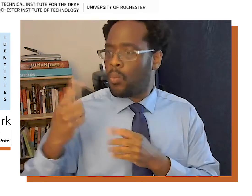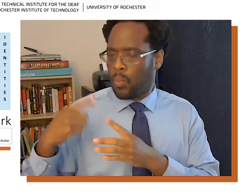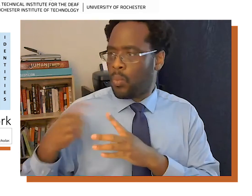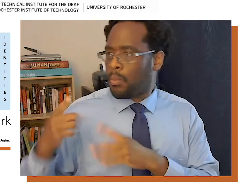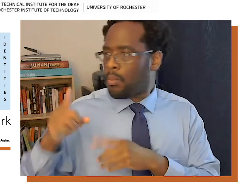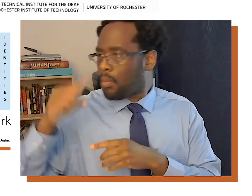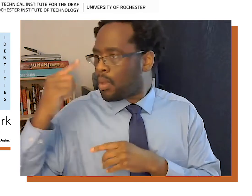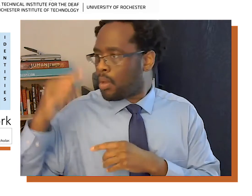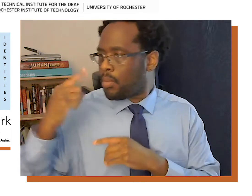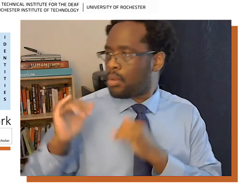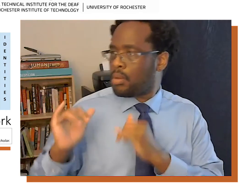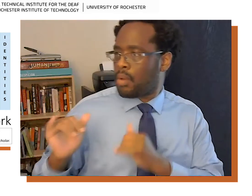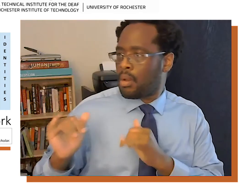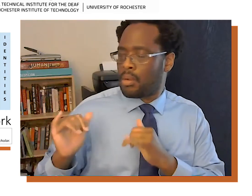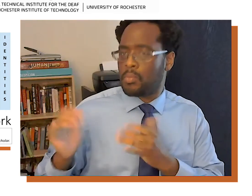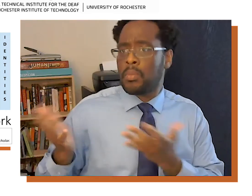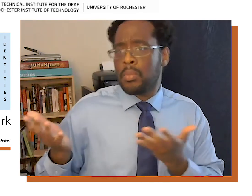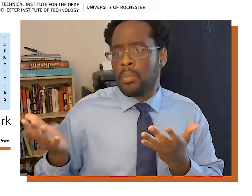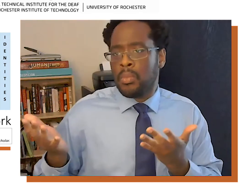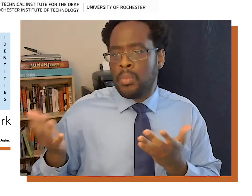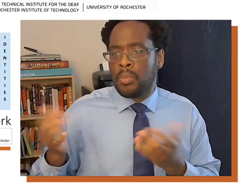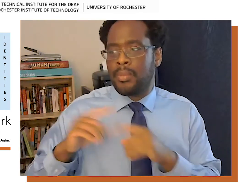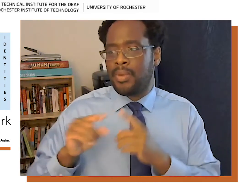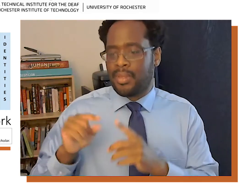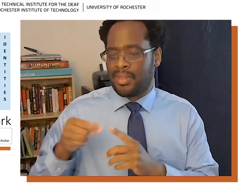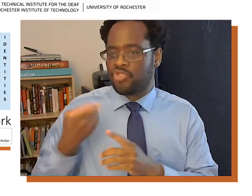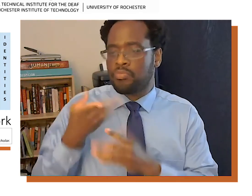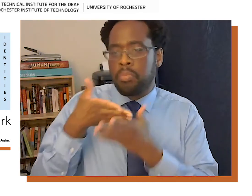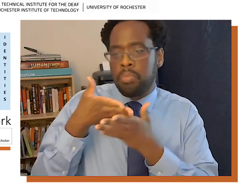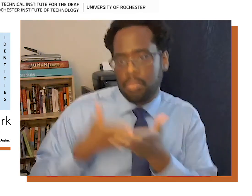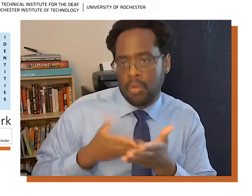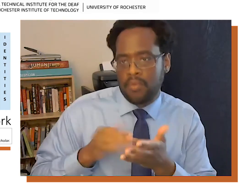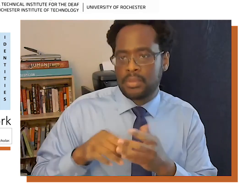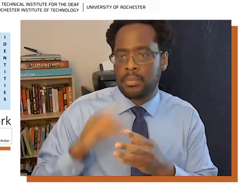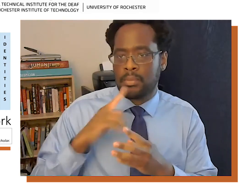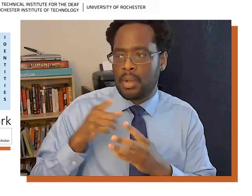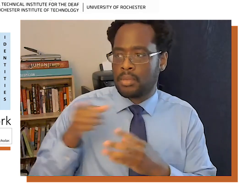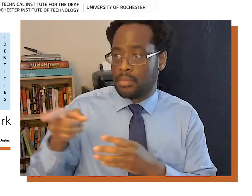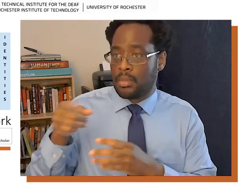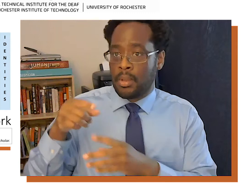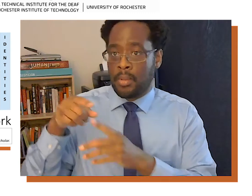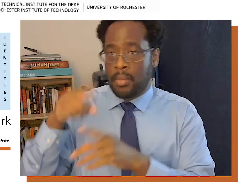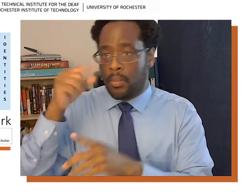from someone who identifies in a similar way, or they might have the same experiences.